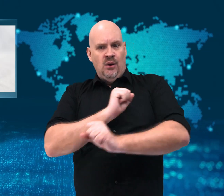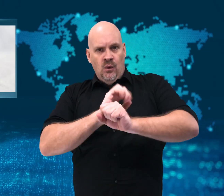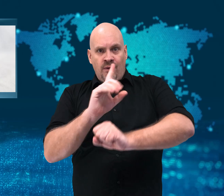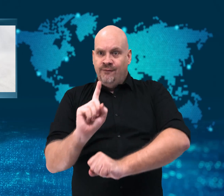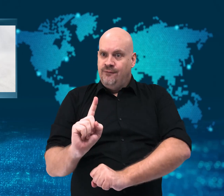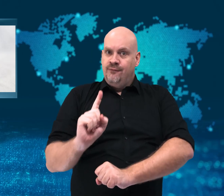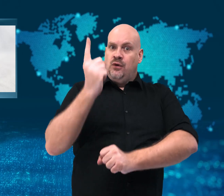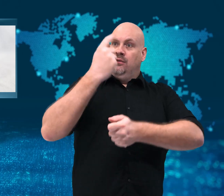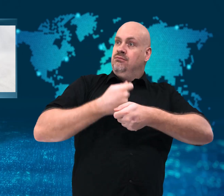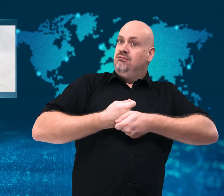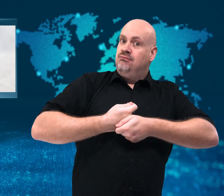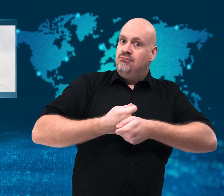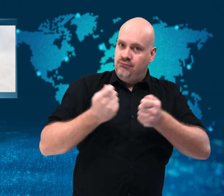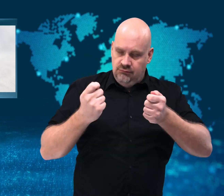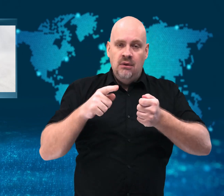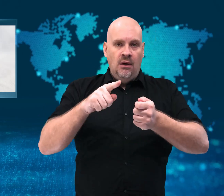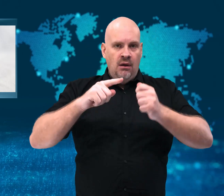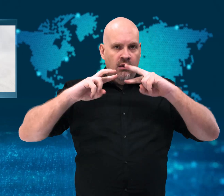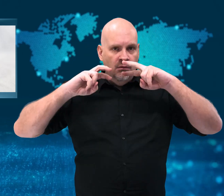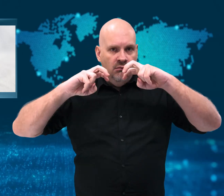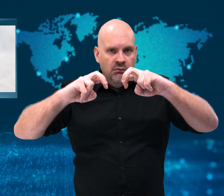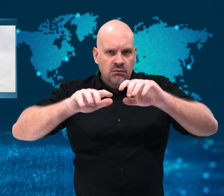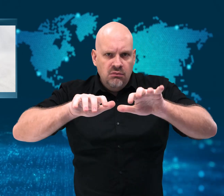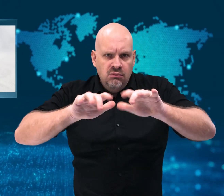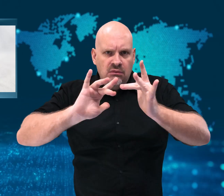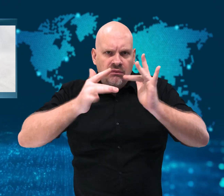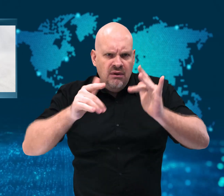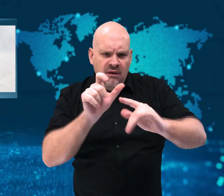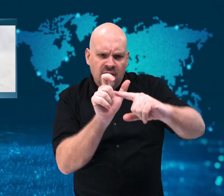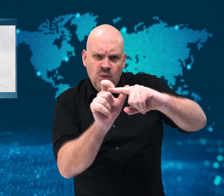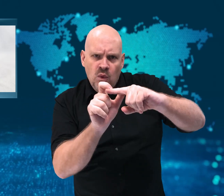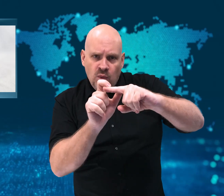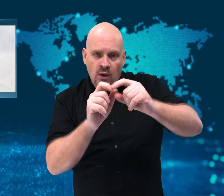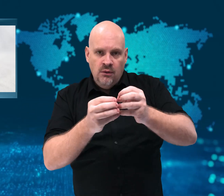vaccine in December 2020.